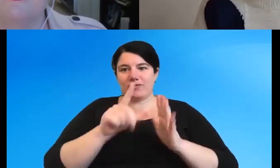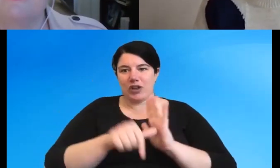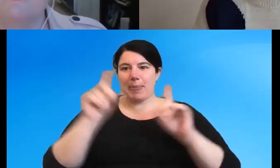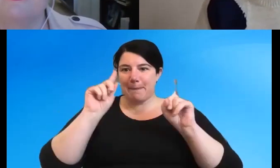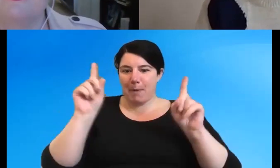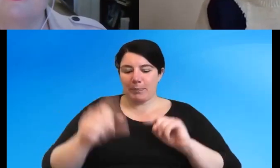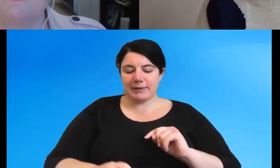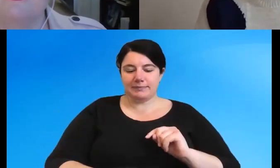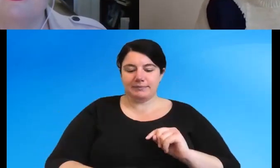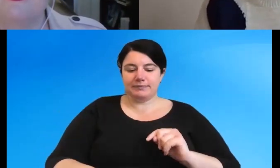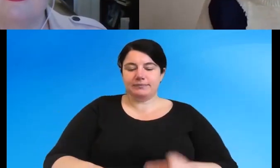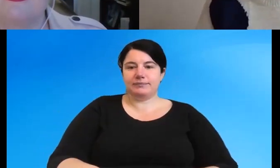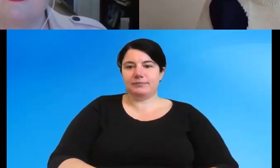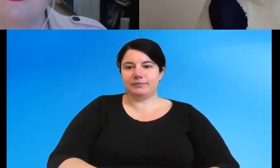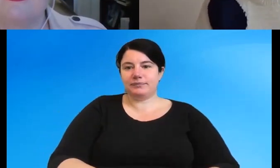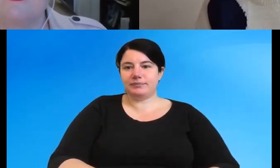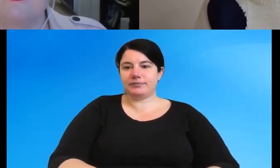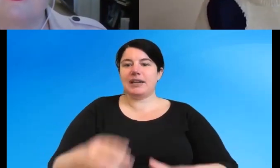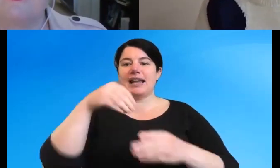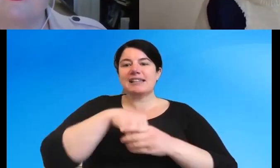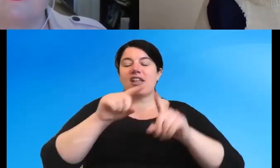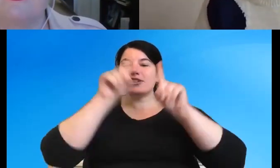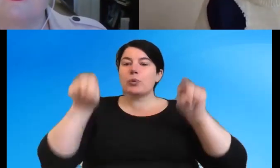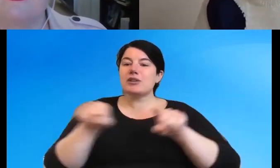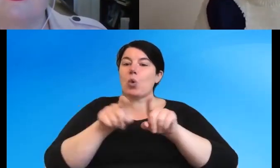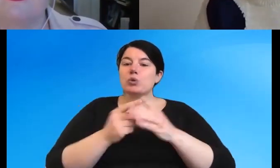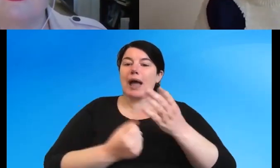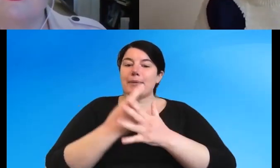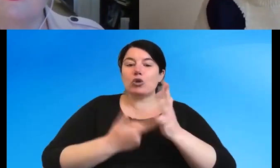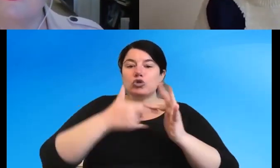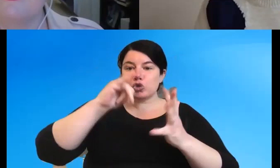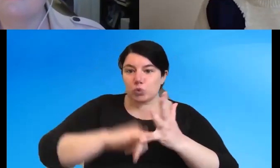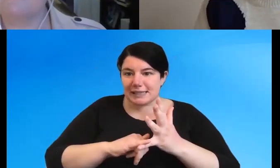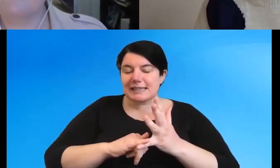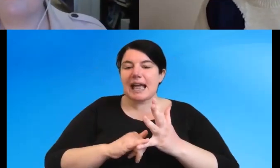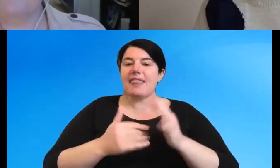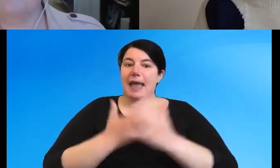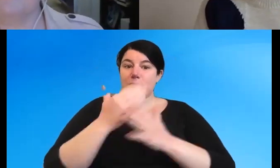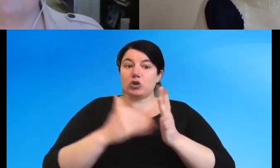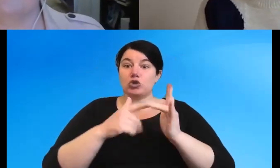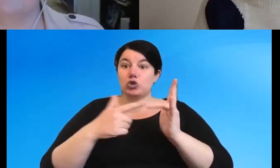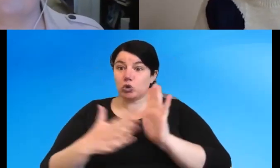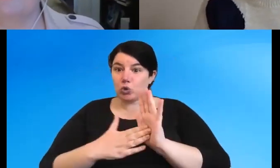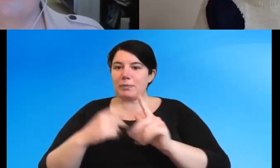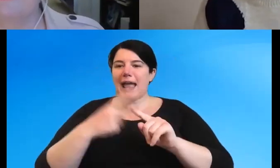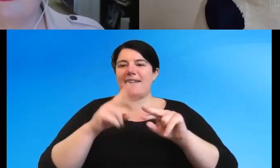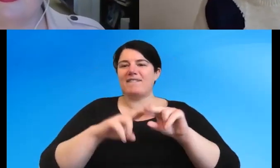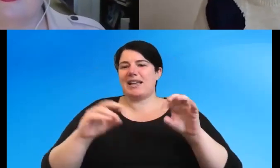Inside the square is happening on Tuesday. That's at 2:00pm. That happens on Zoom and on our Facebook page.